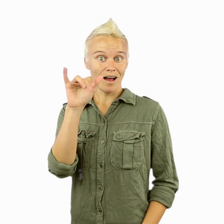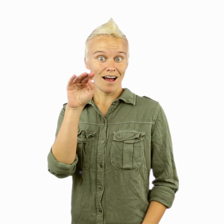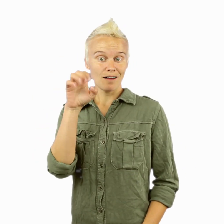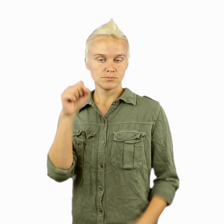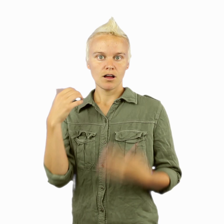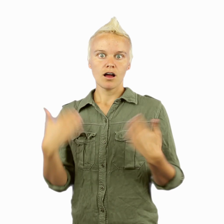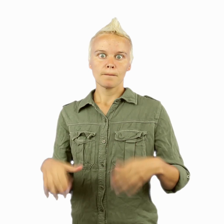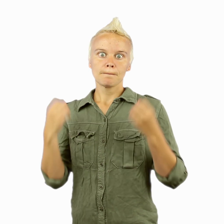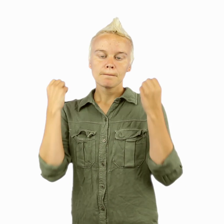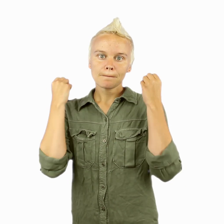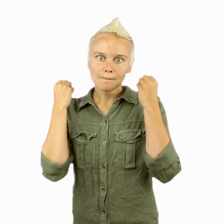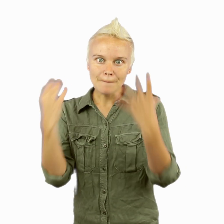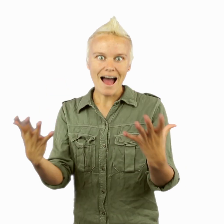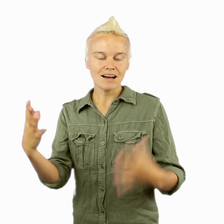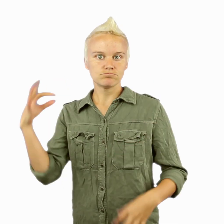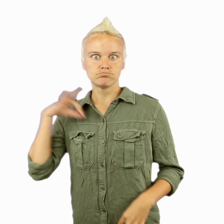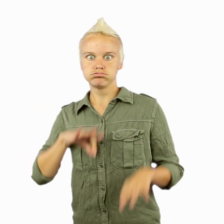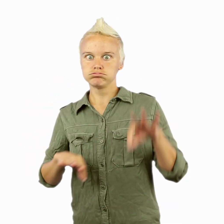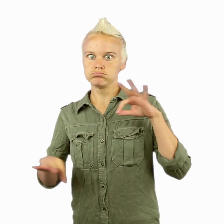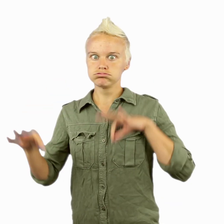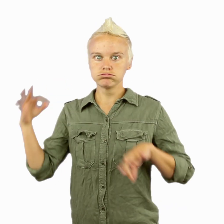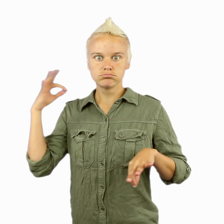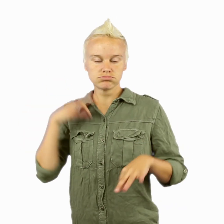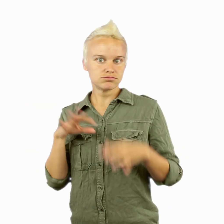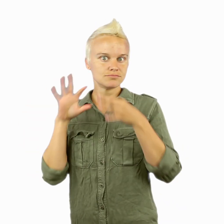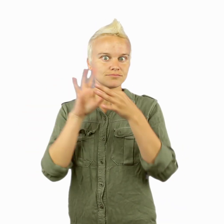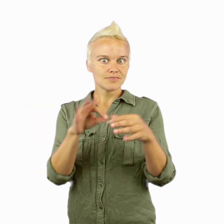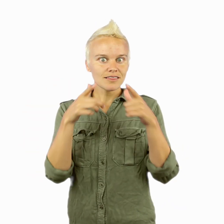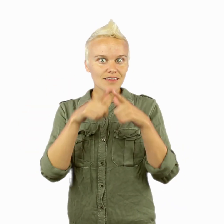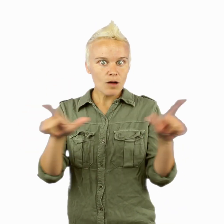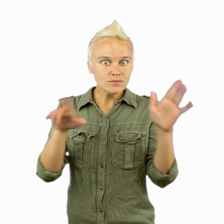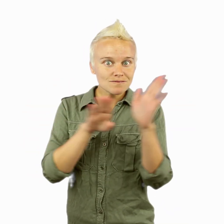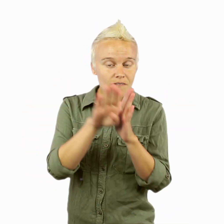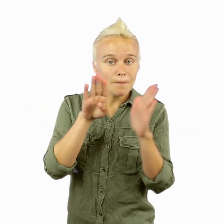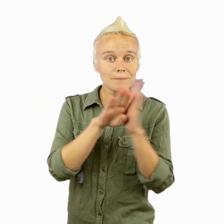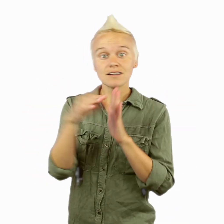with sound-based rhymes have many benefits to their language development,